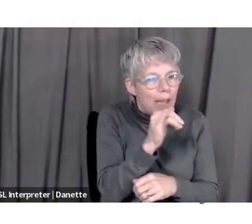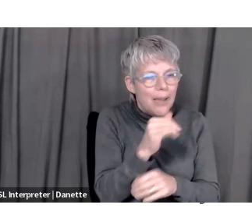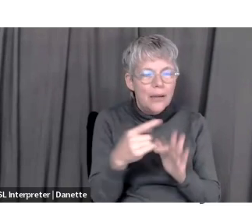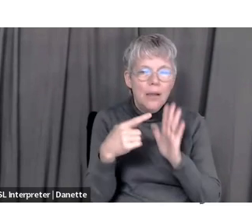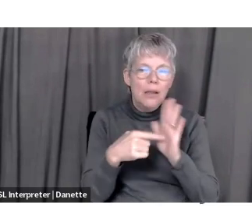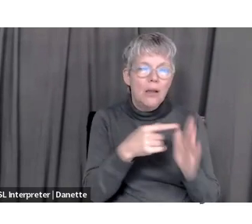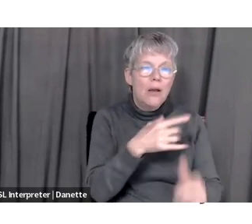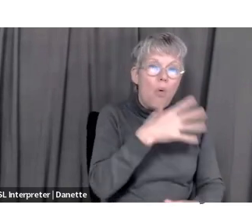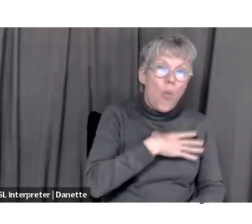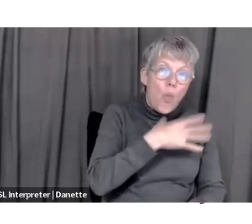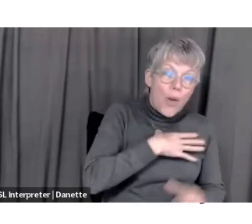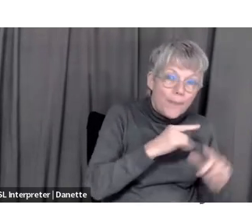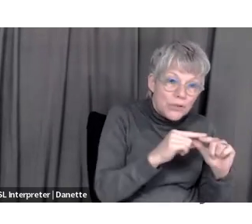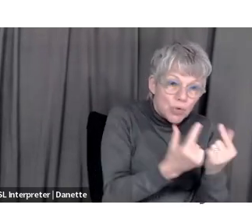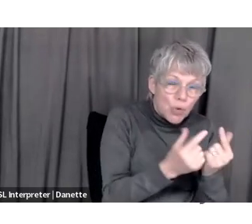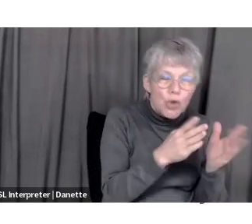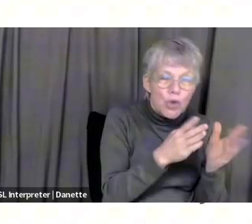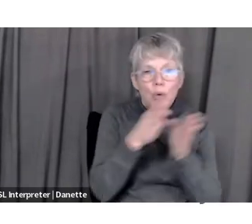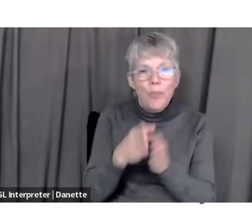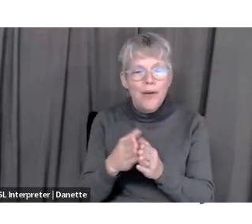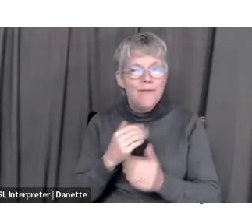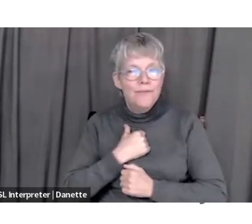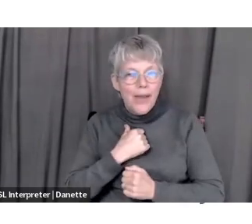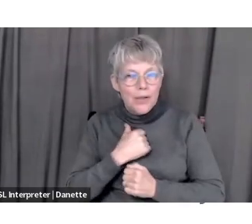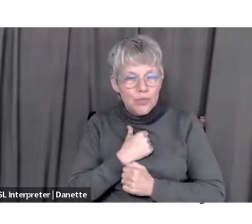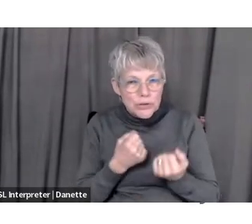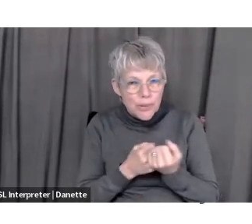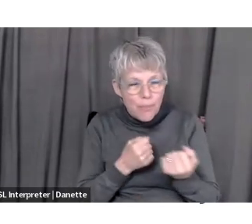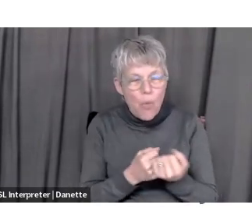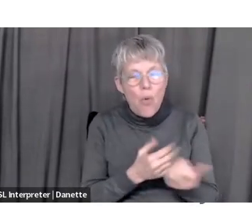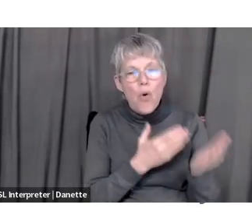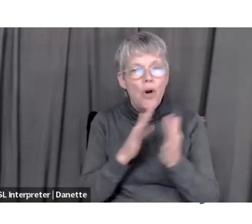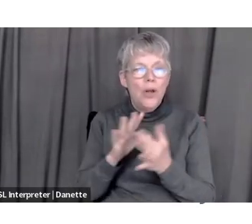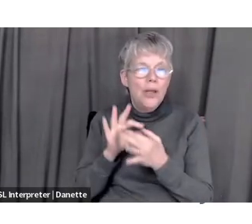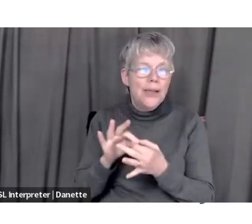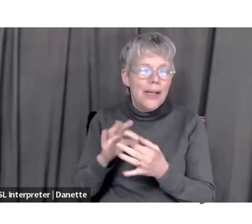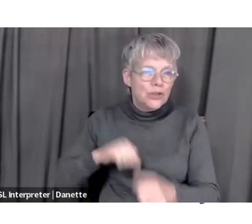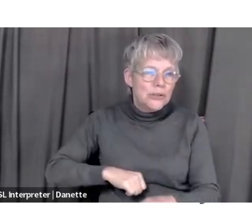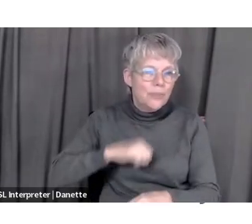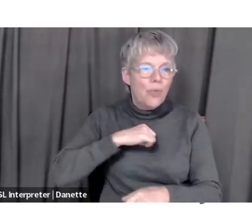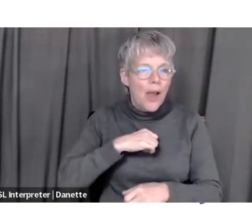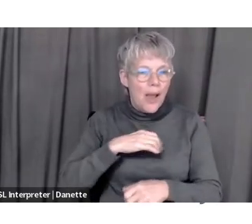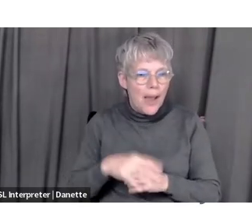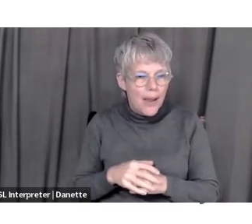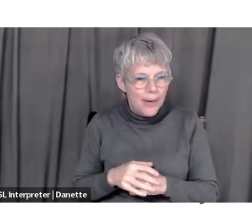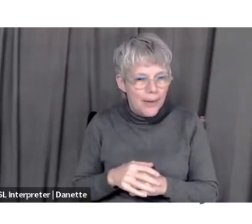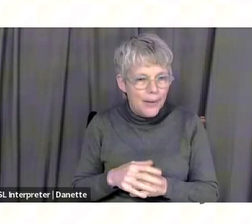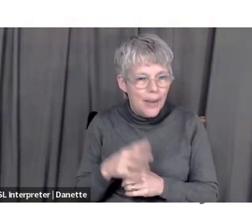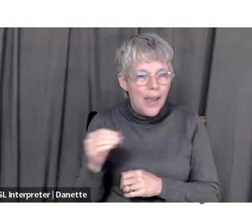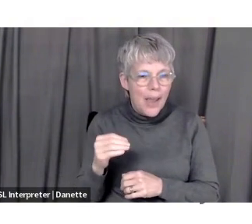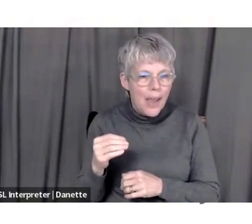Some examples of the meetings, we have women's groups, we have veteran support connections, pride, post incarceration.